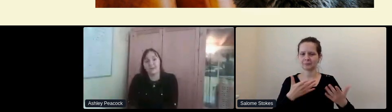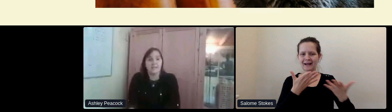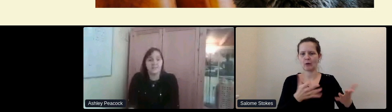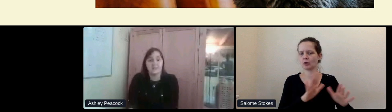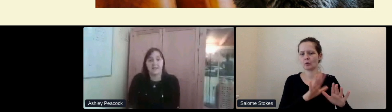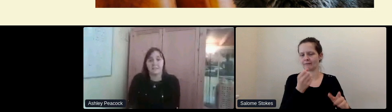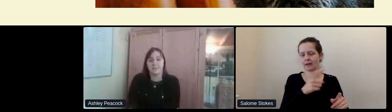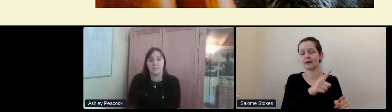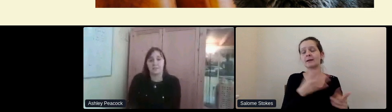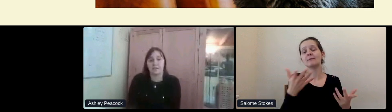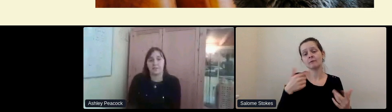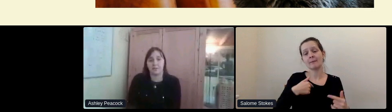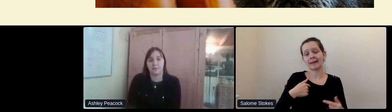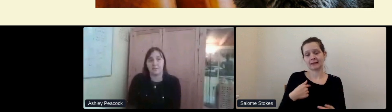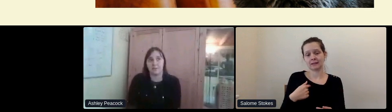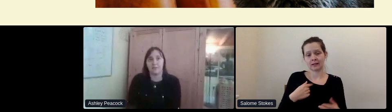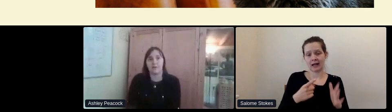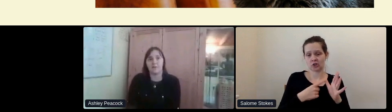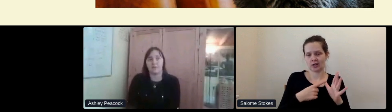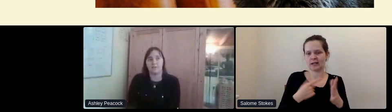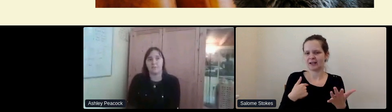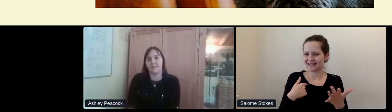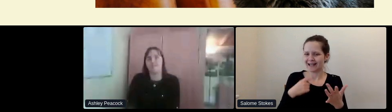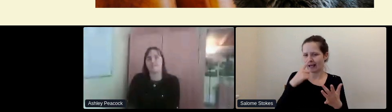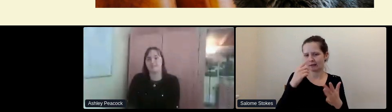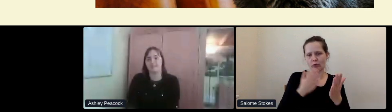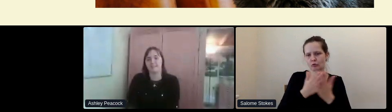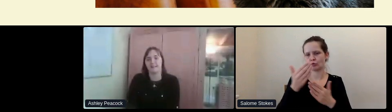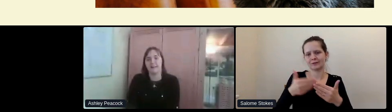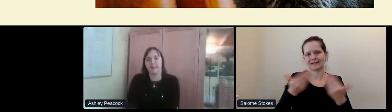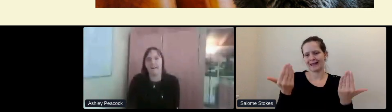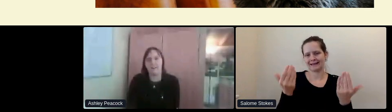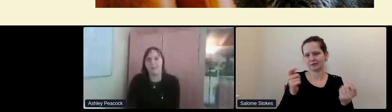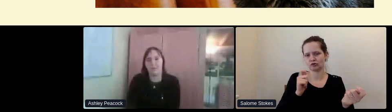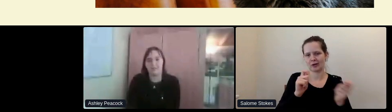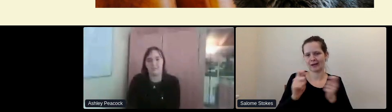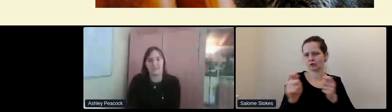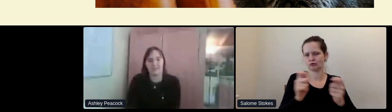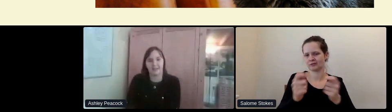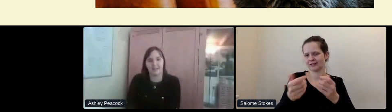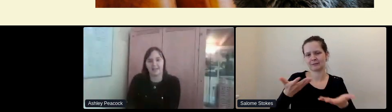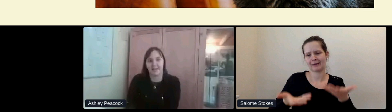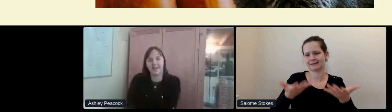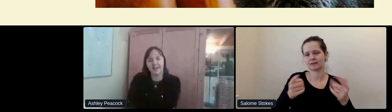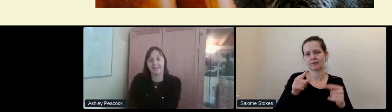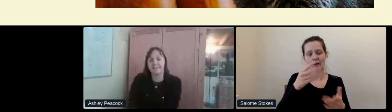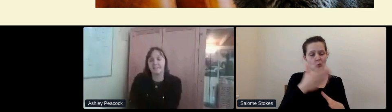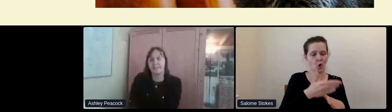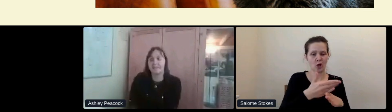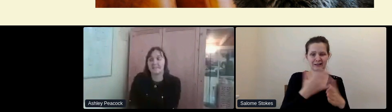and as you say it depends on what's kind of on the work plate. That actually seems to be quite